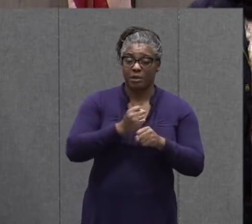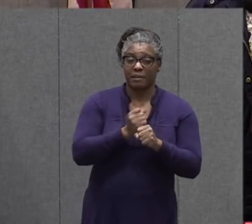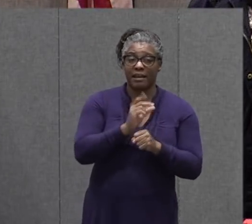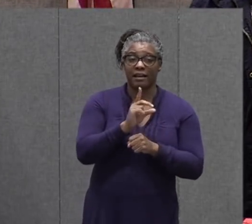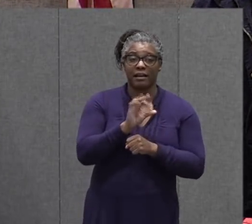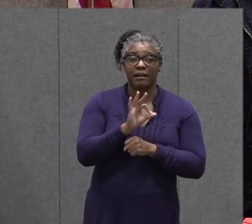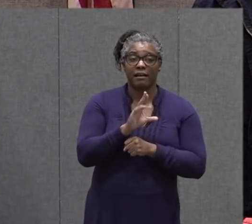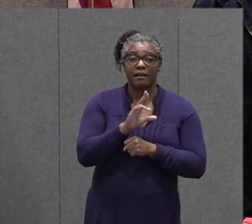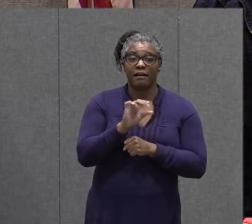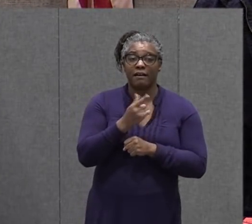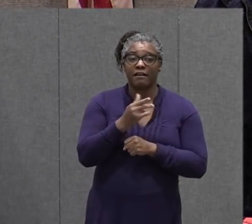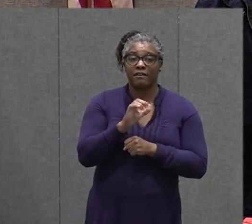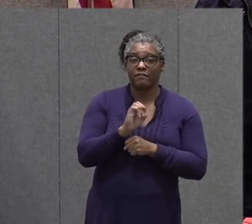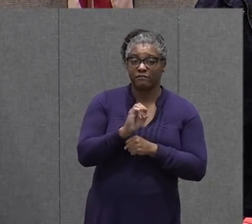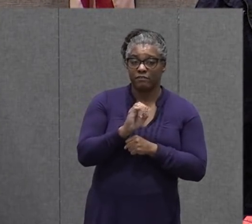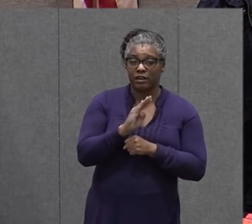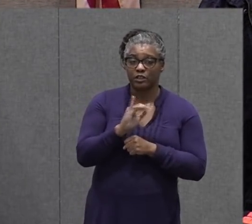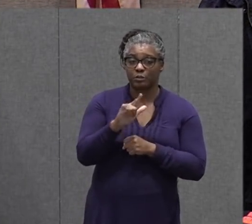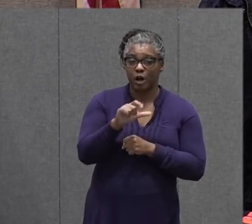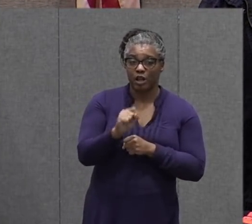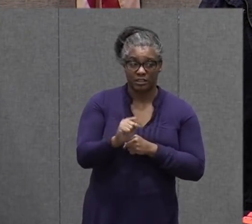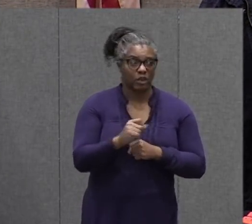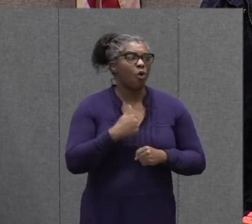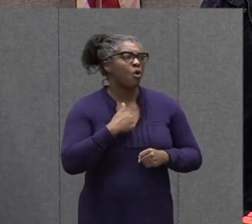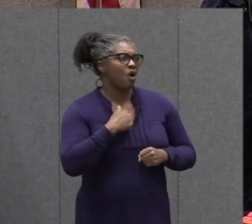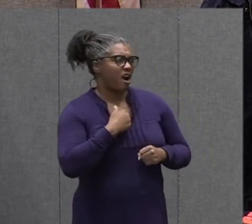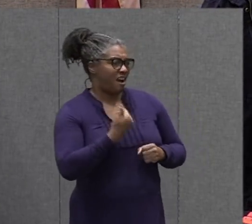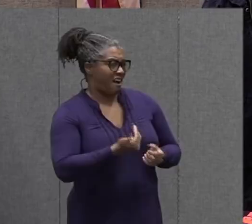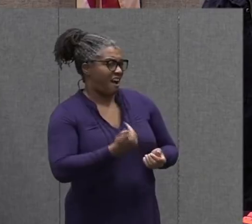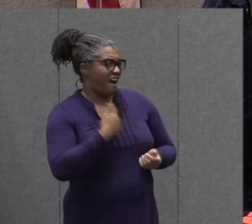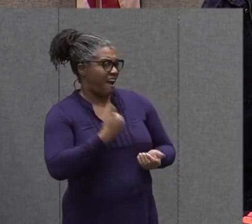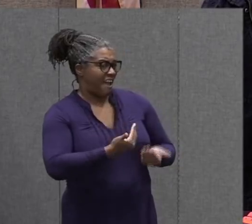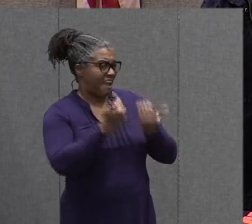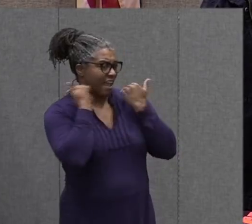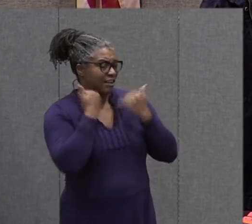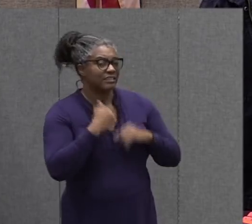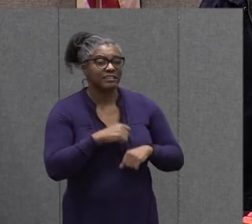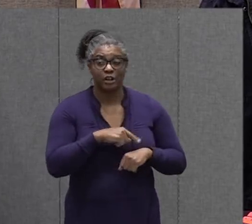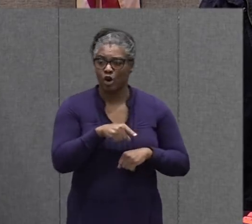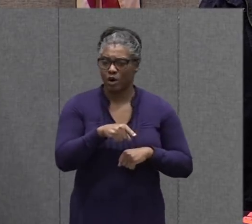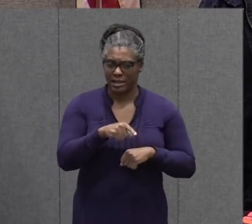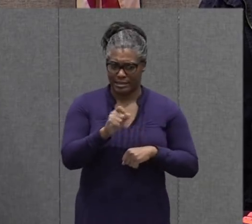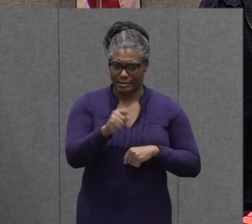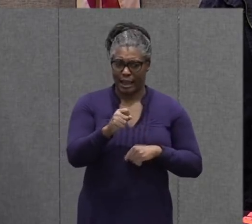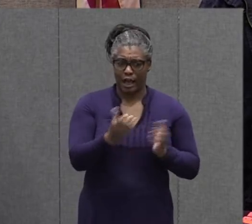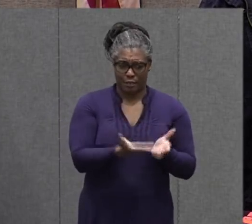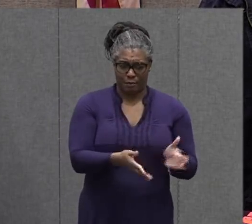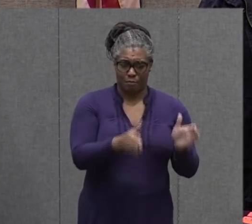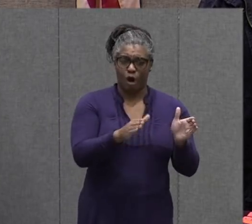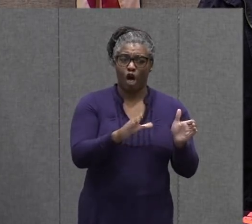[Miss Garcia] I didn't either. [Miss Martindale] They were so good. [Miss Garcia] I ate the entire bowl. [Miss Martindale] I know, we didn't even have to make balls out of them.